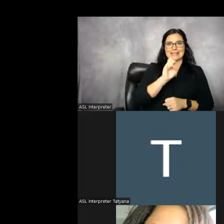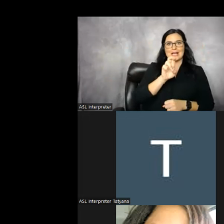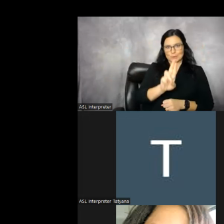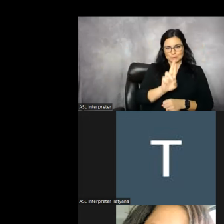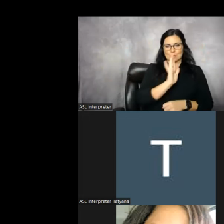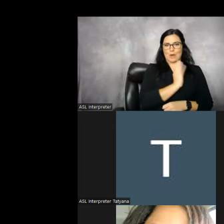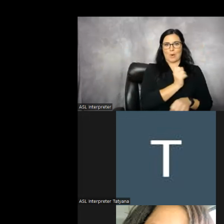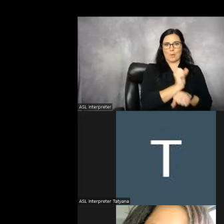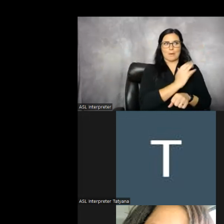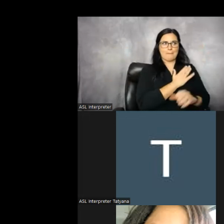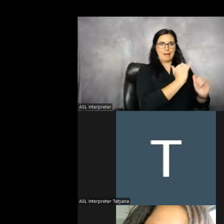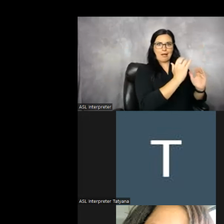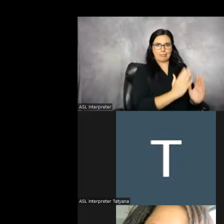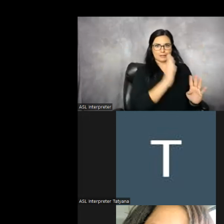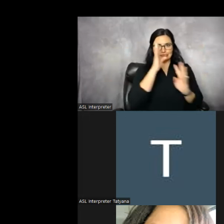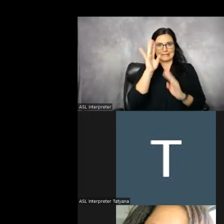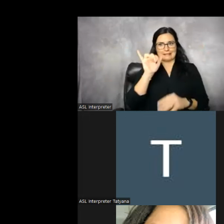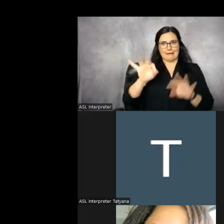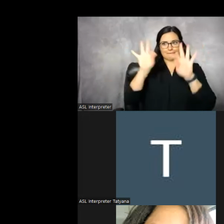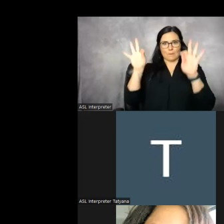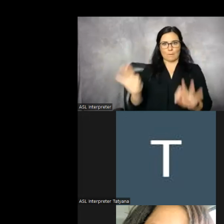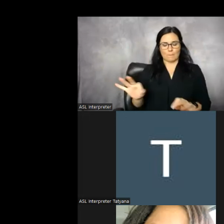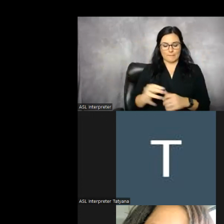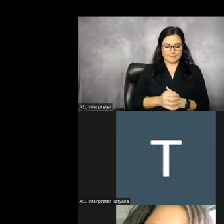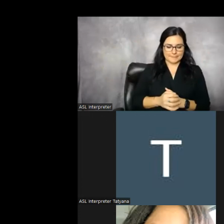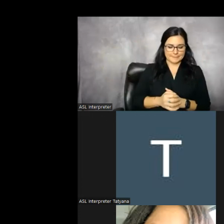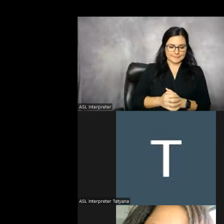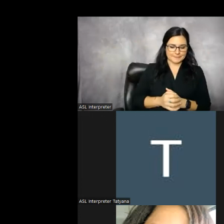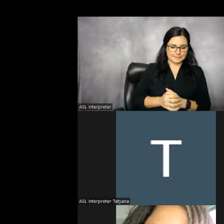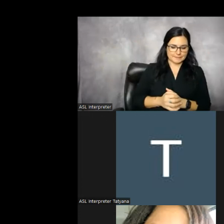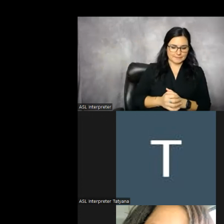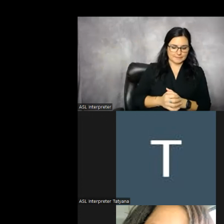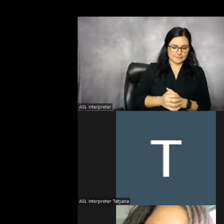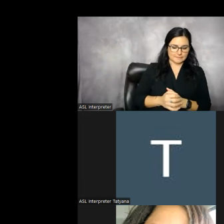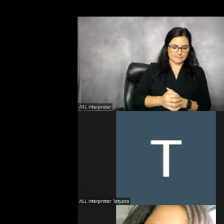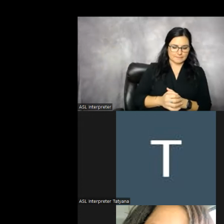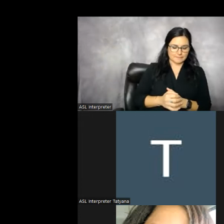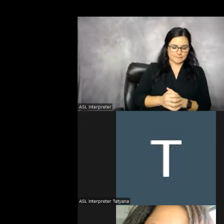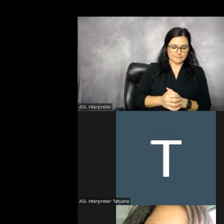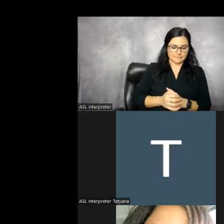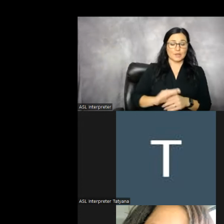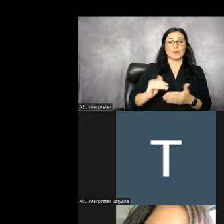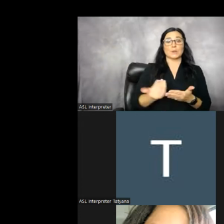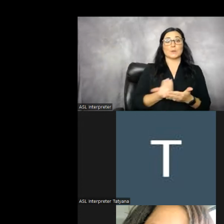and my colleagues were doing there. And then, actually, I'm one of the new folks here in the Accessibility Center.